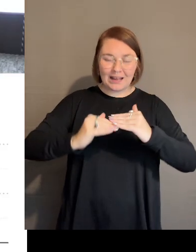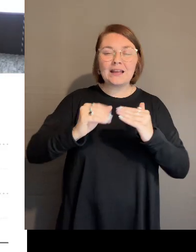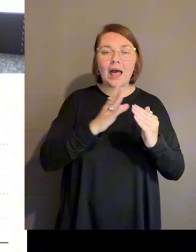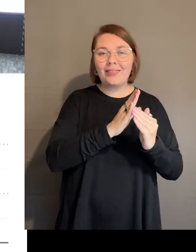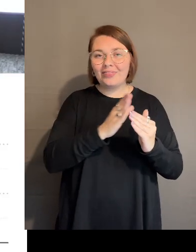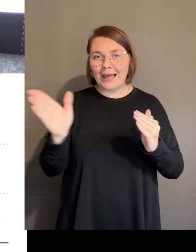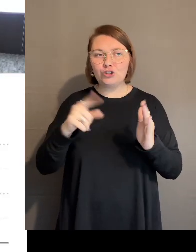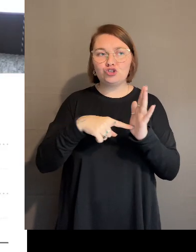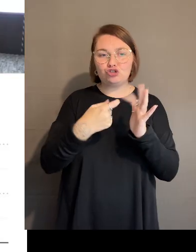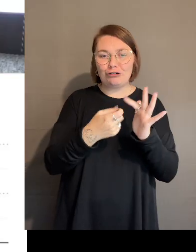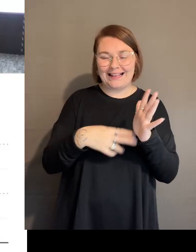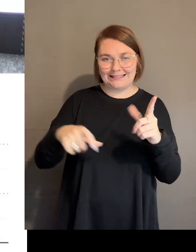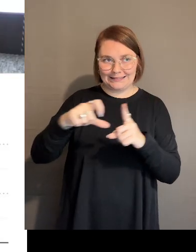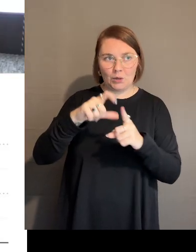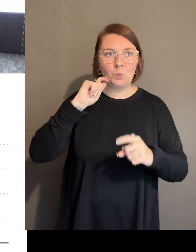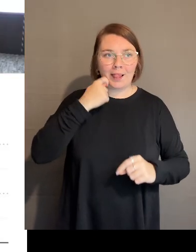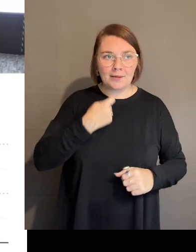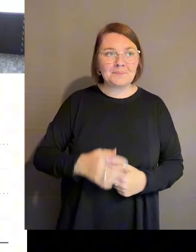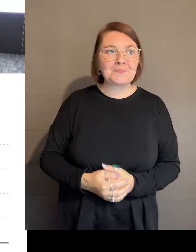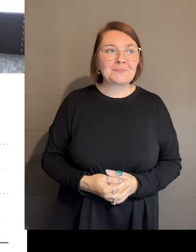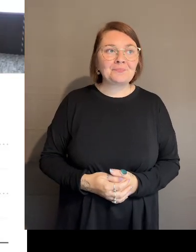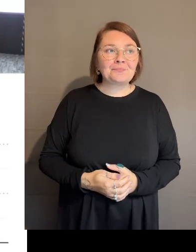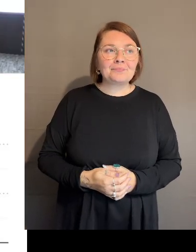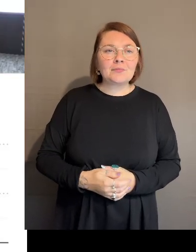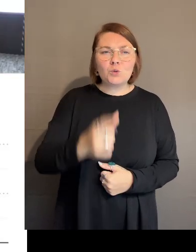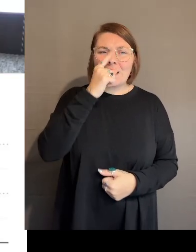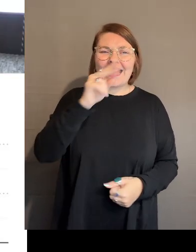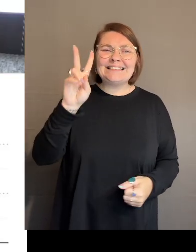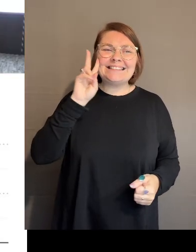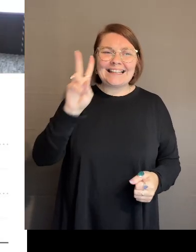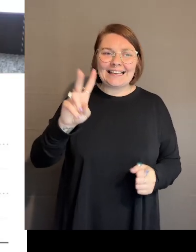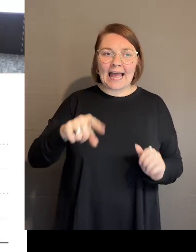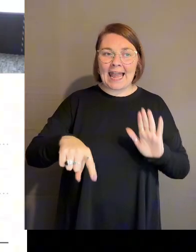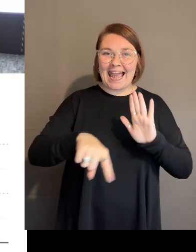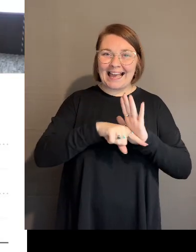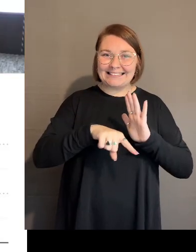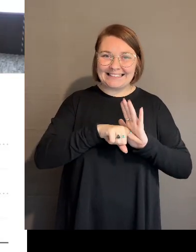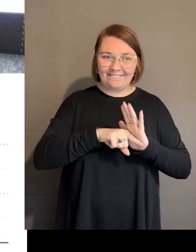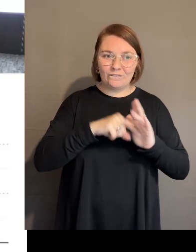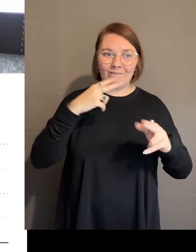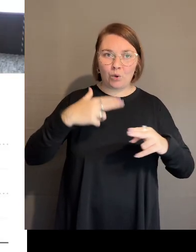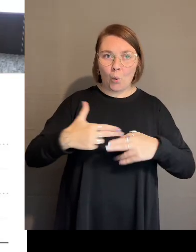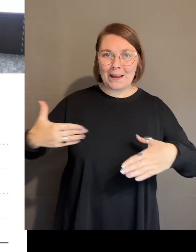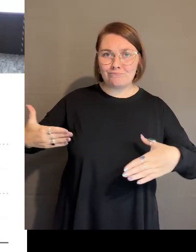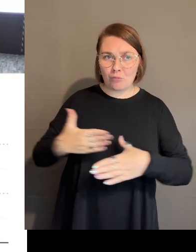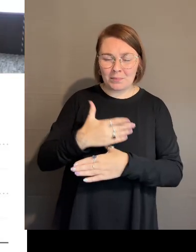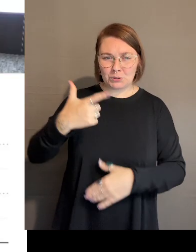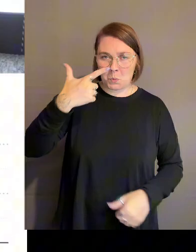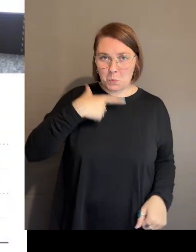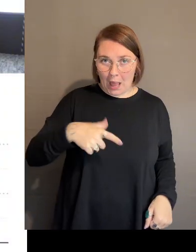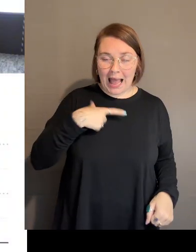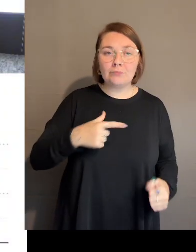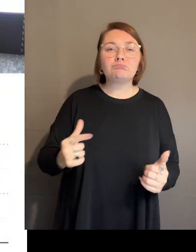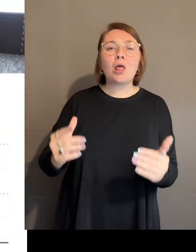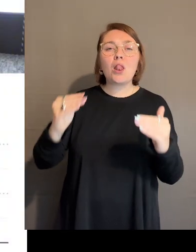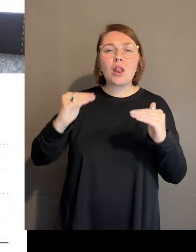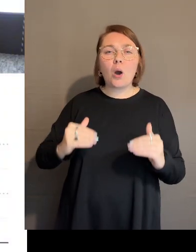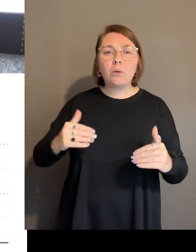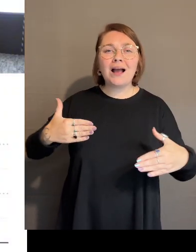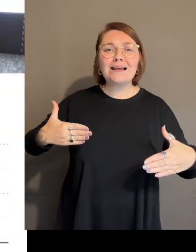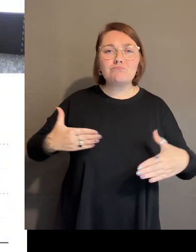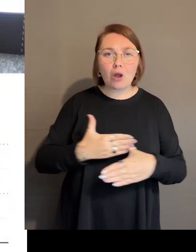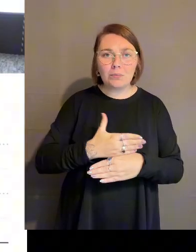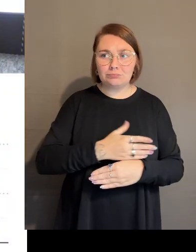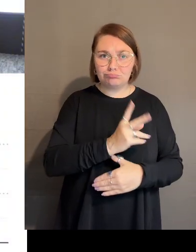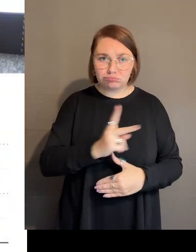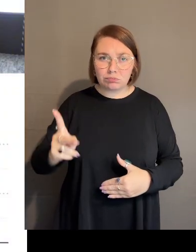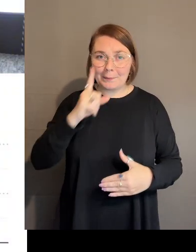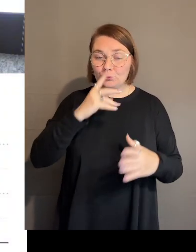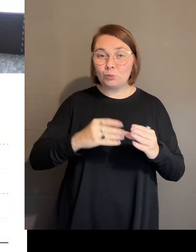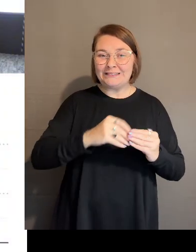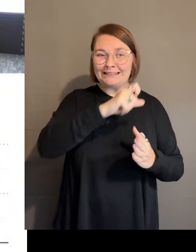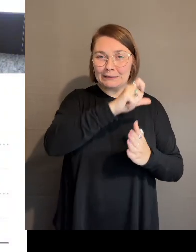these inequalities. We can see negative values for employment due to the lower employment preferences among people with disability.